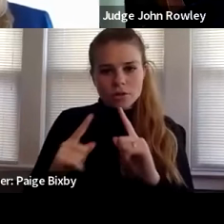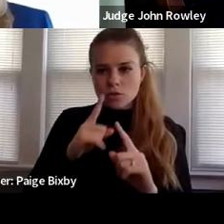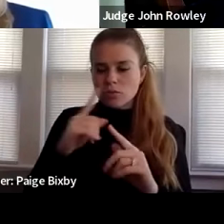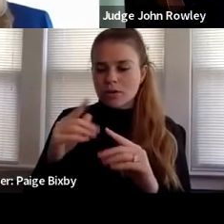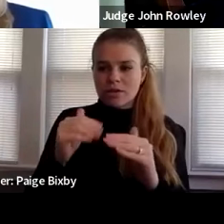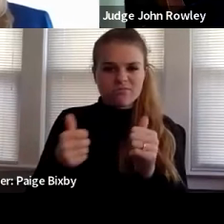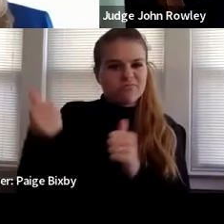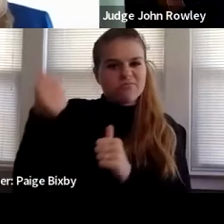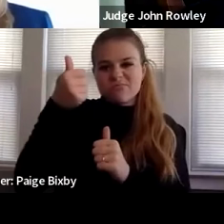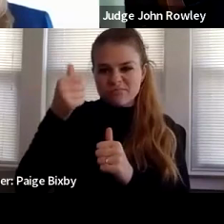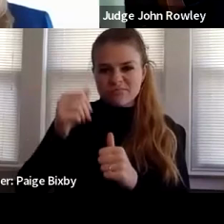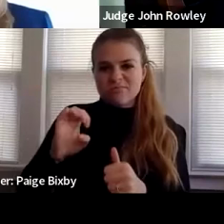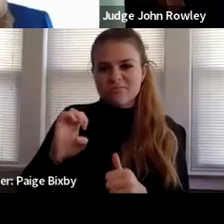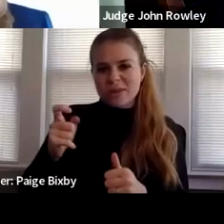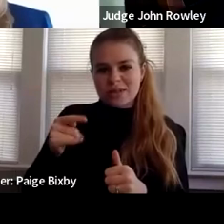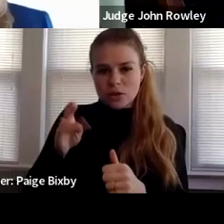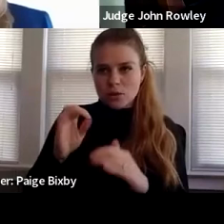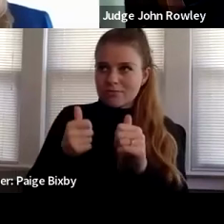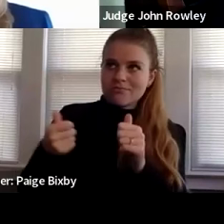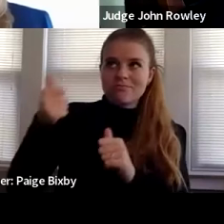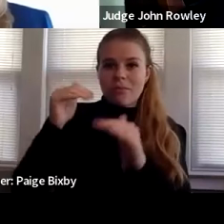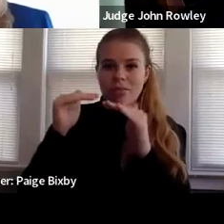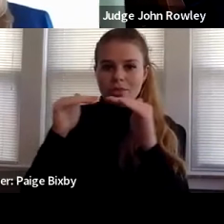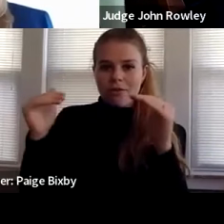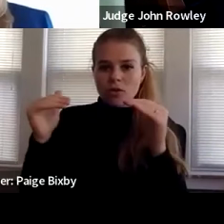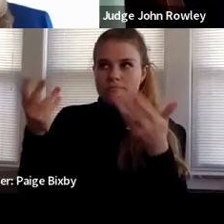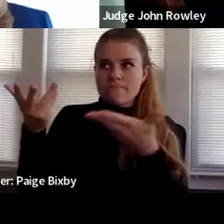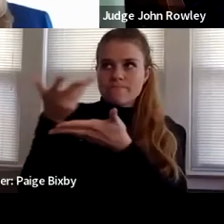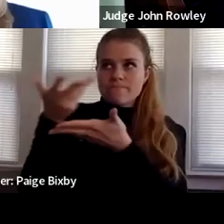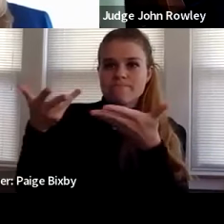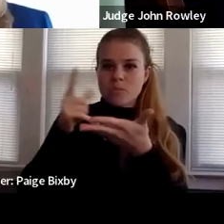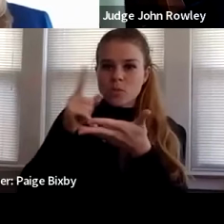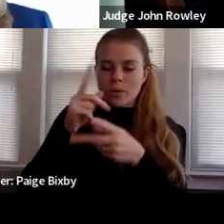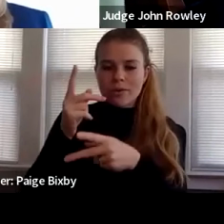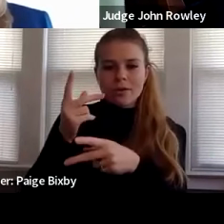executive level, to keep things from going awry.